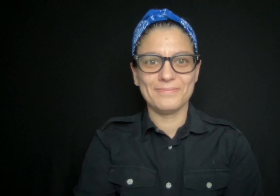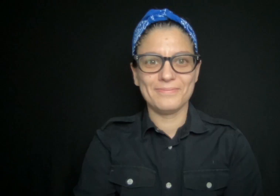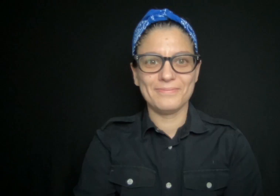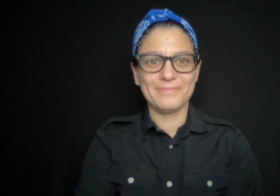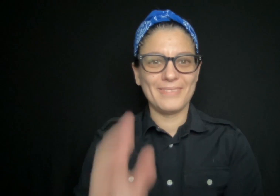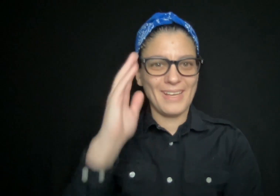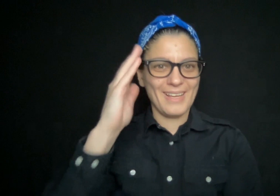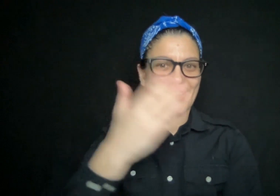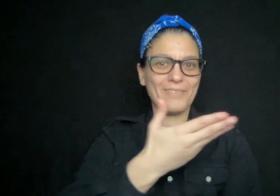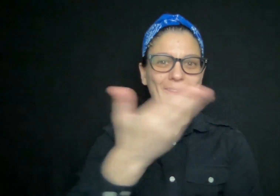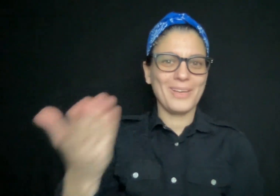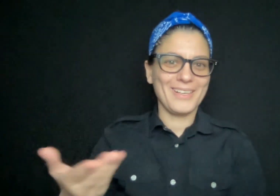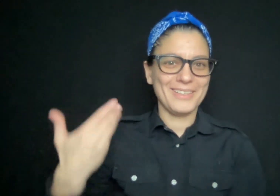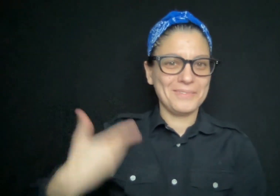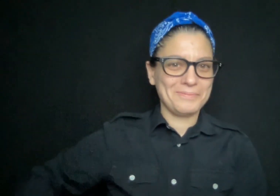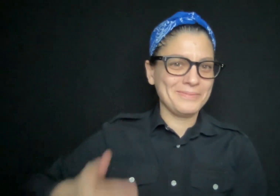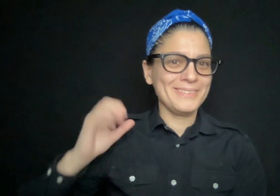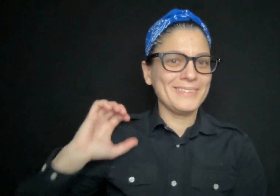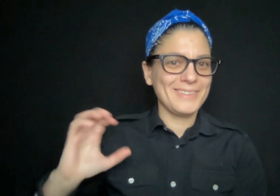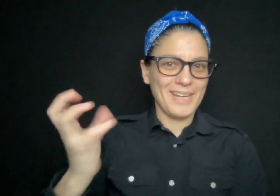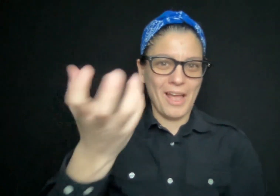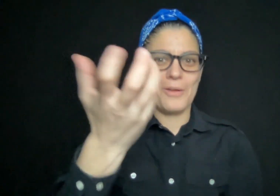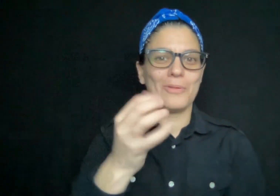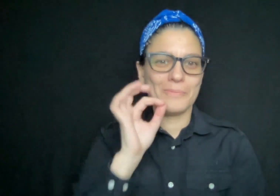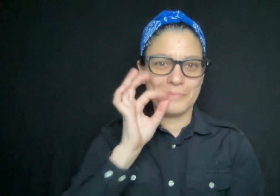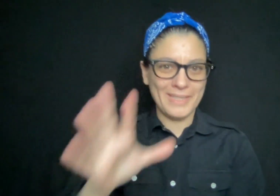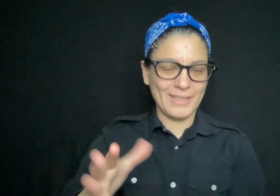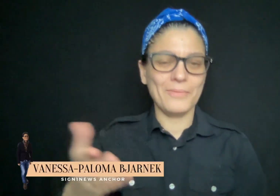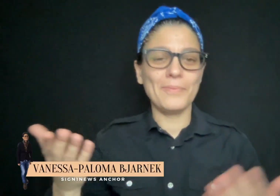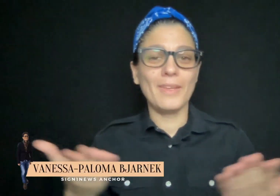Hello everyone I'm Sign1News anchor Vanessa Paloma Bjarnek